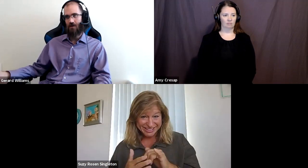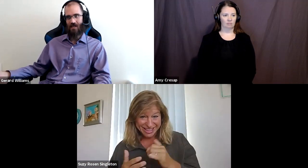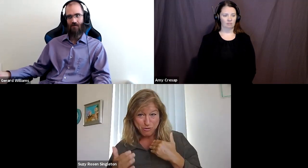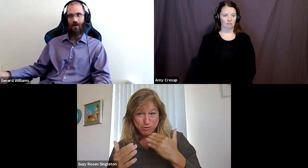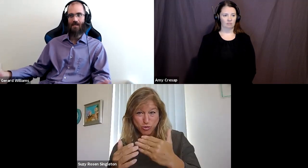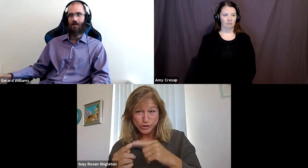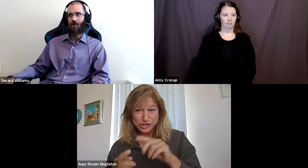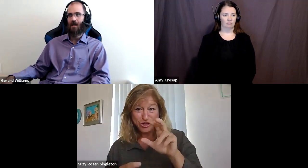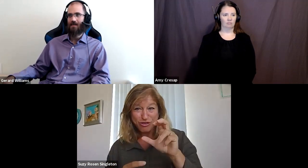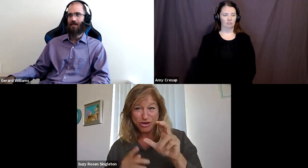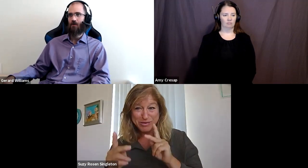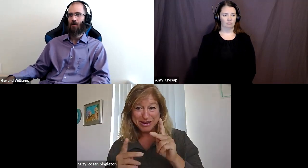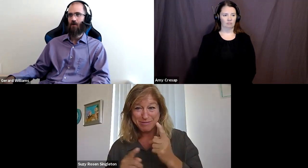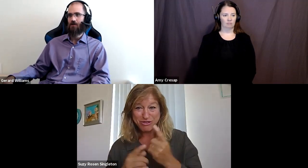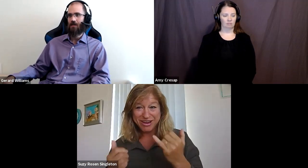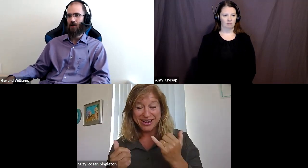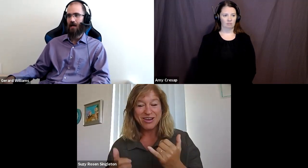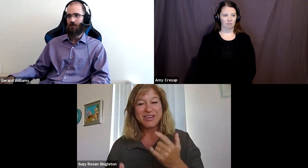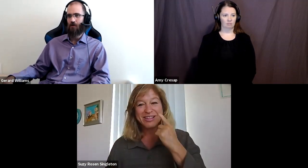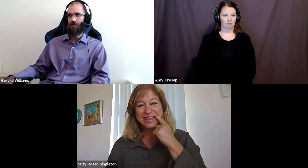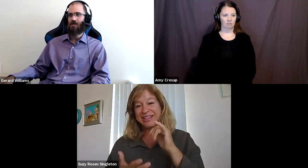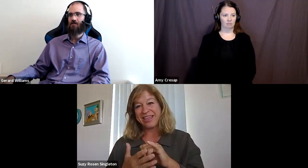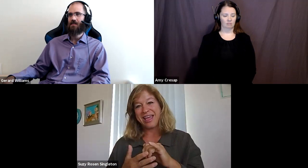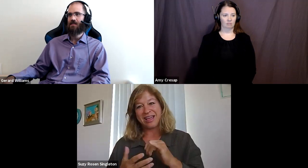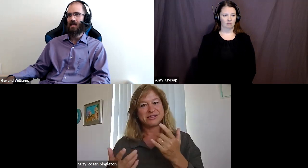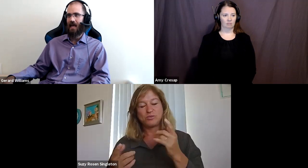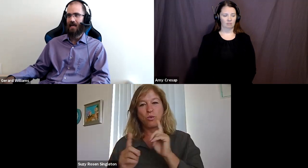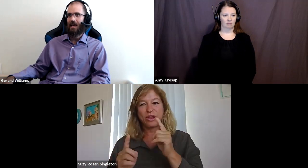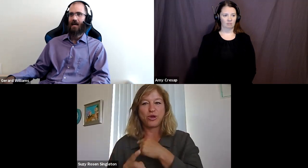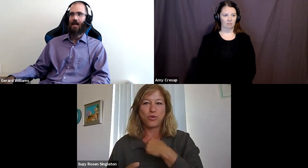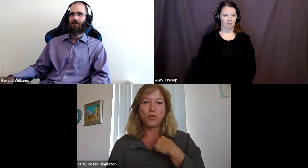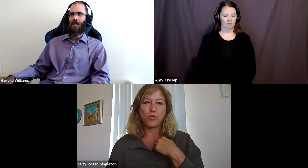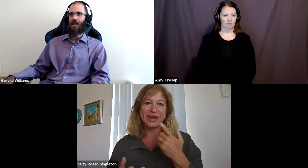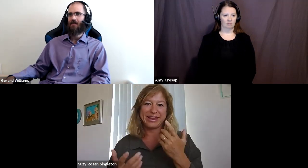this, for example, I see that we're approaching 300 participants today.